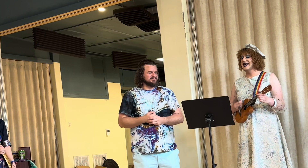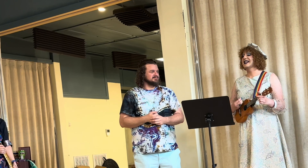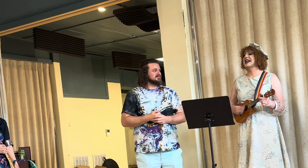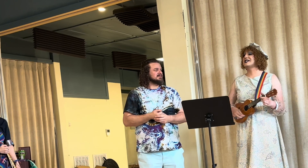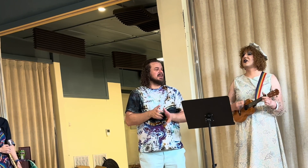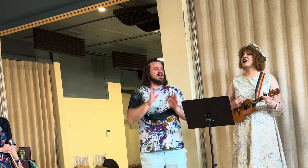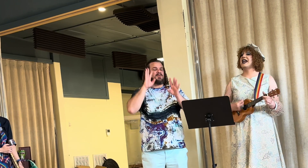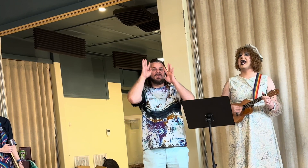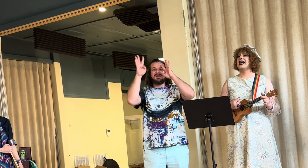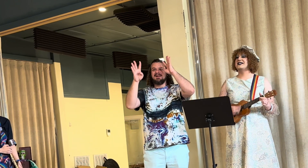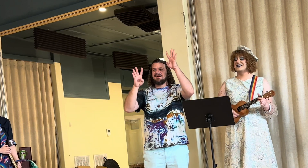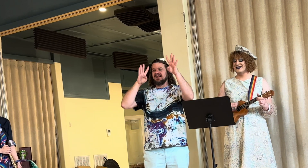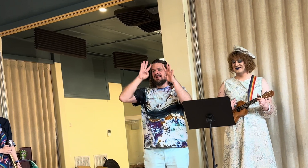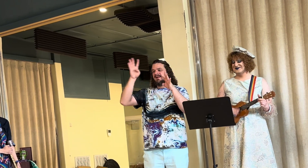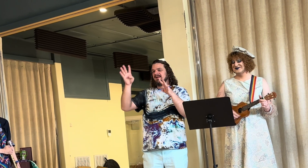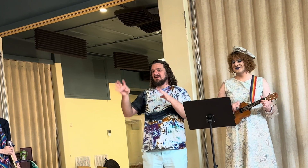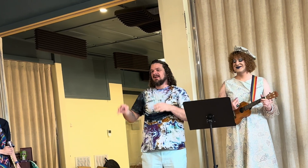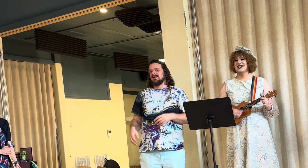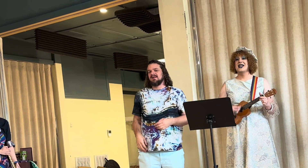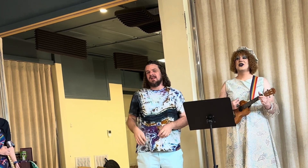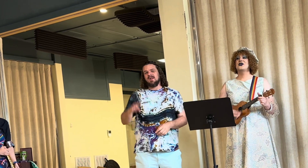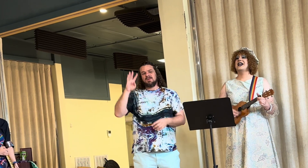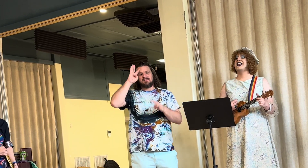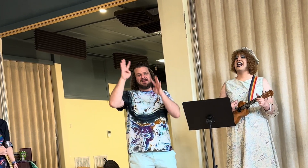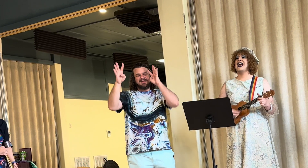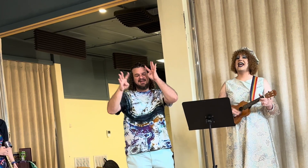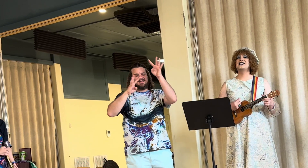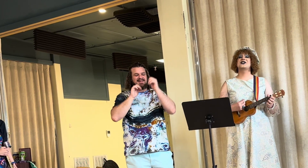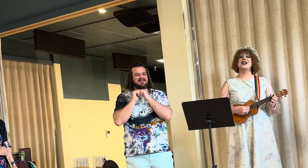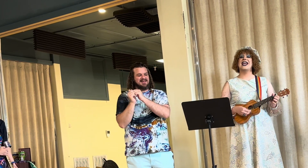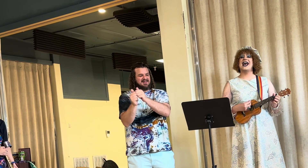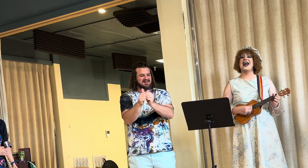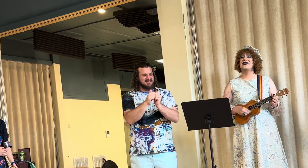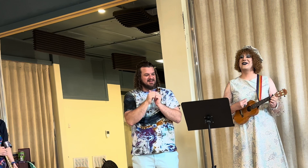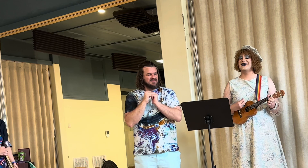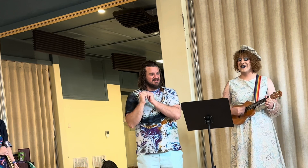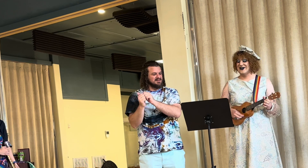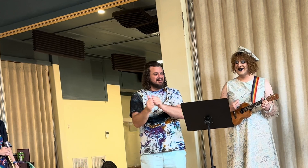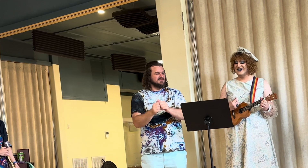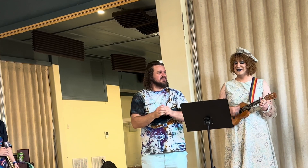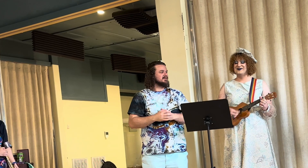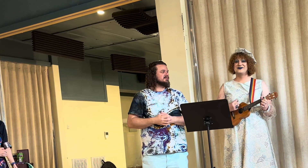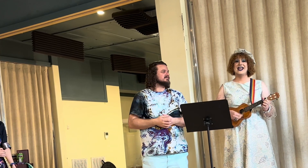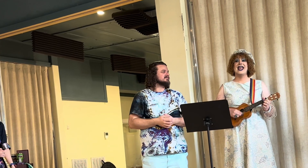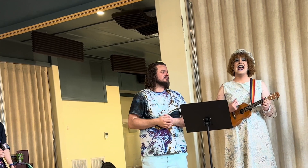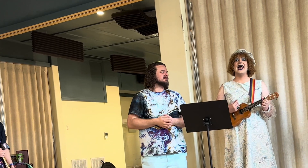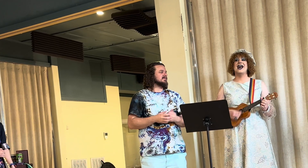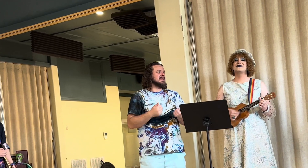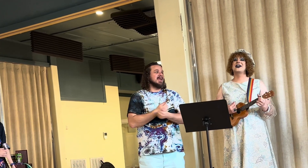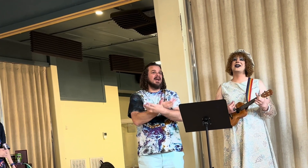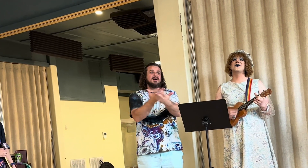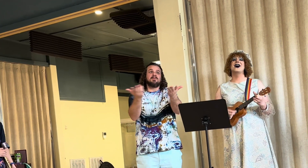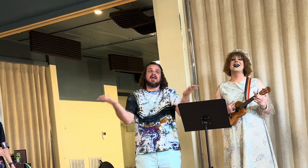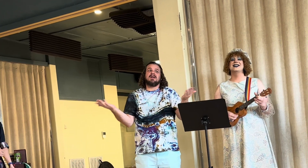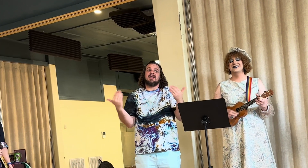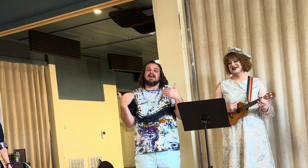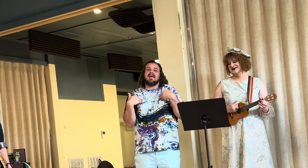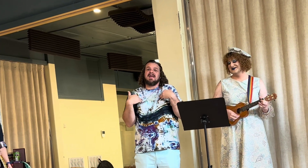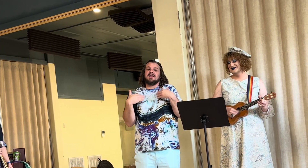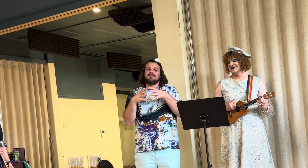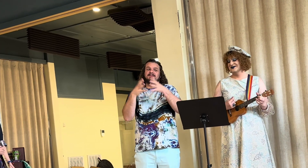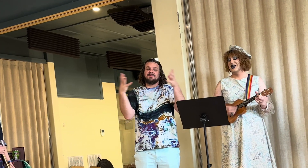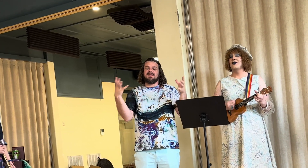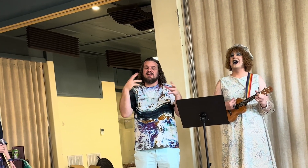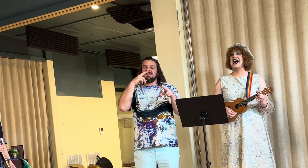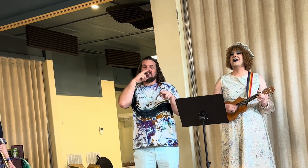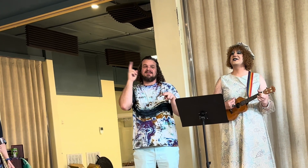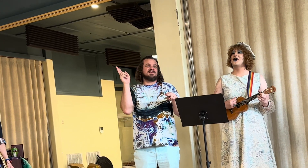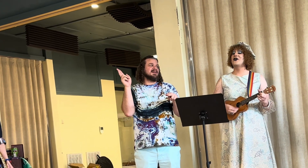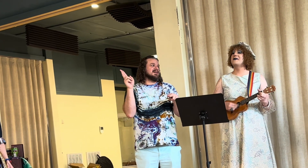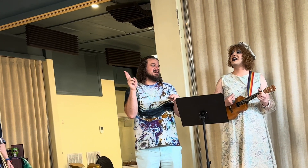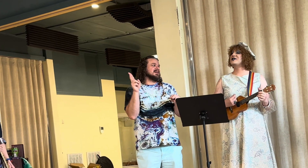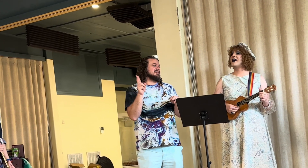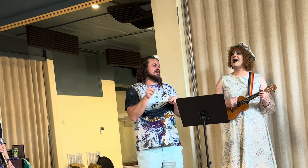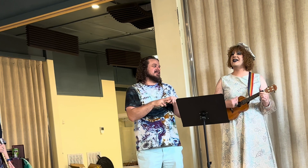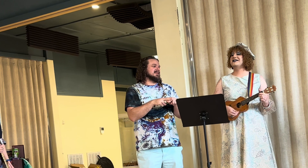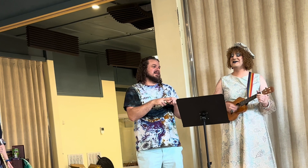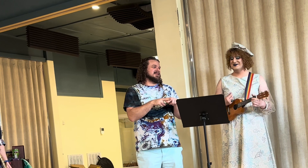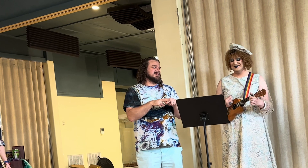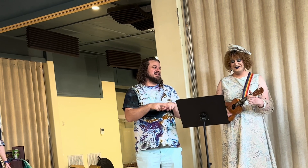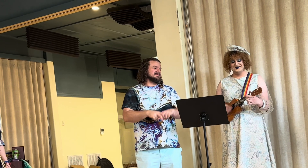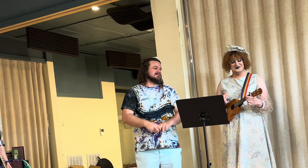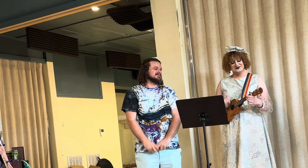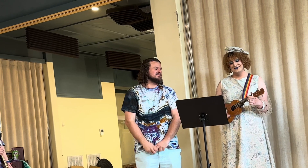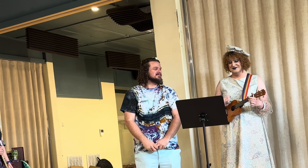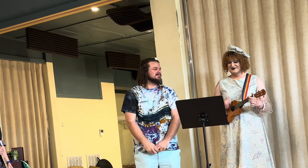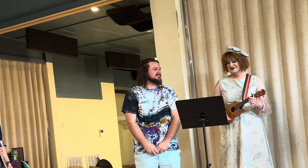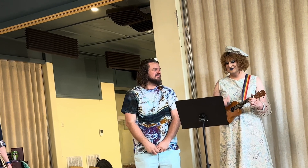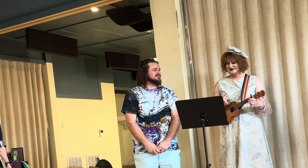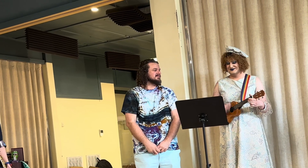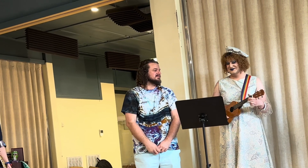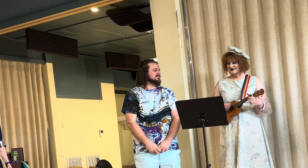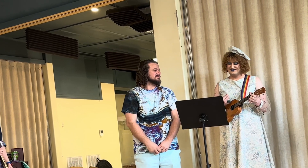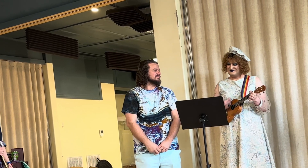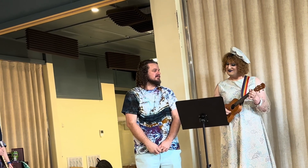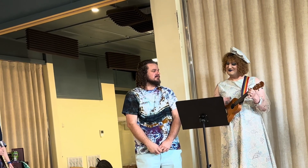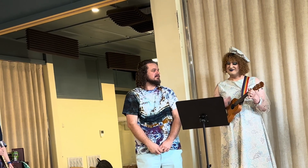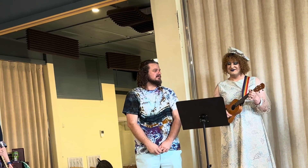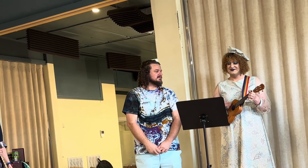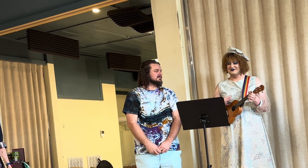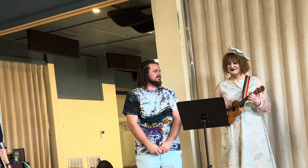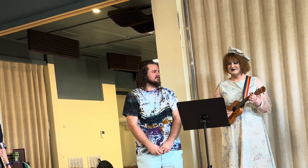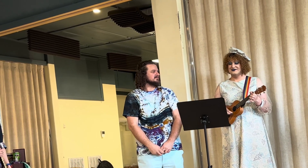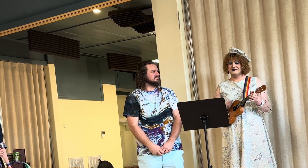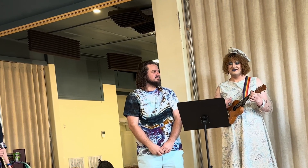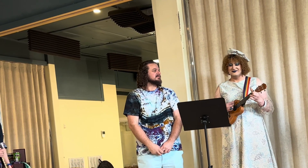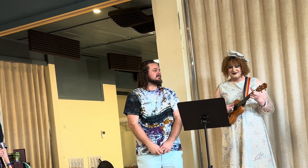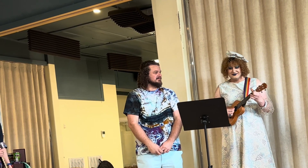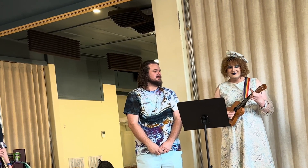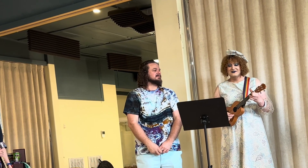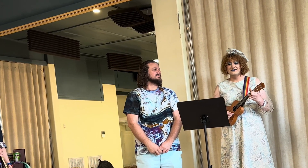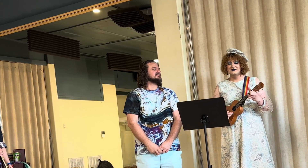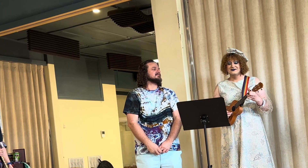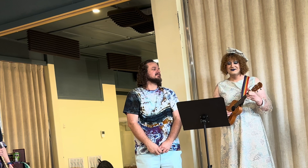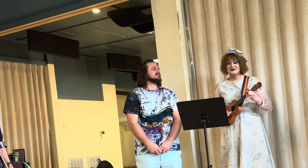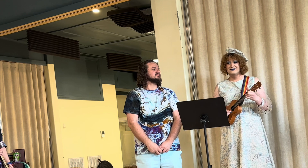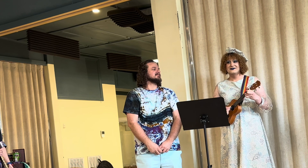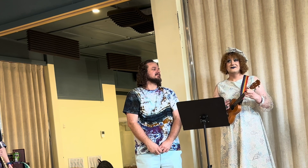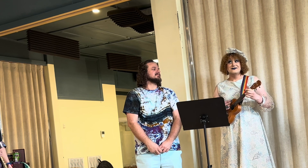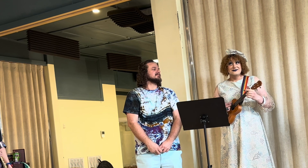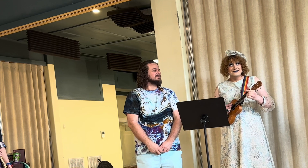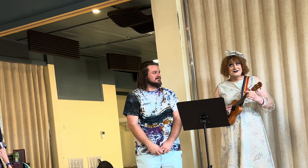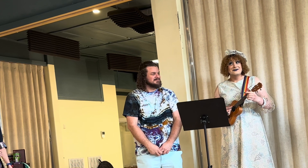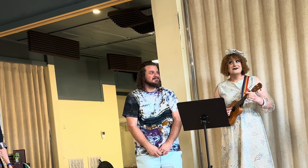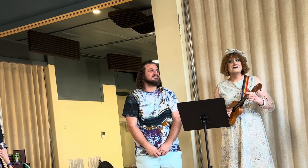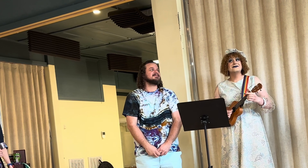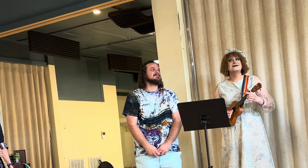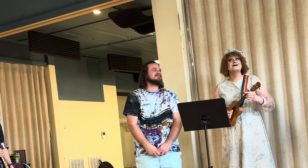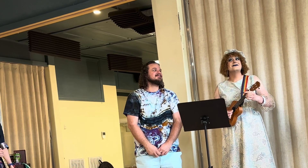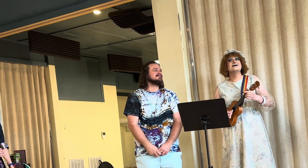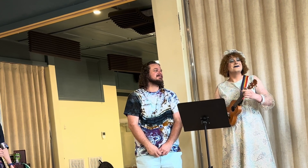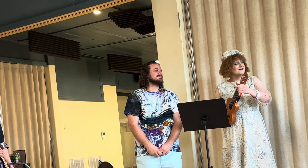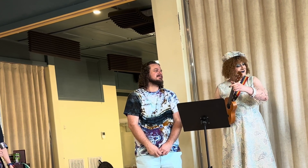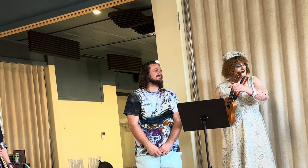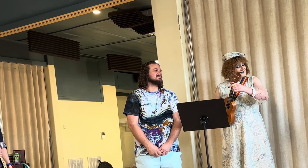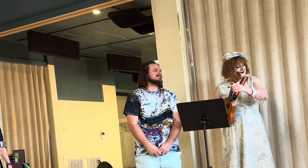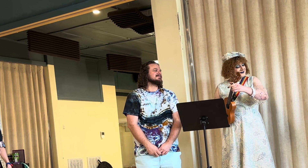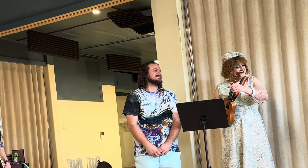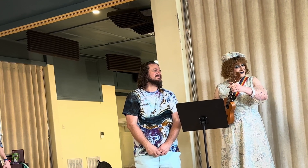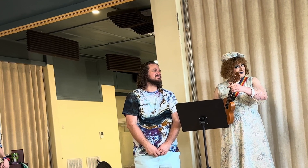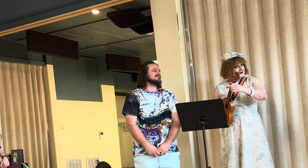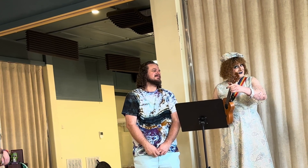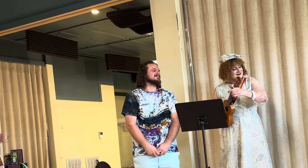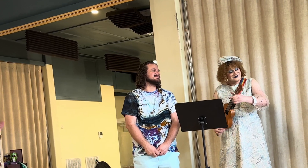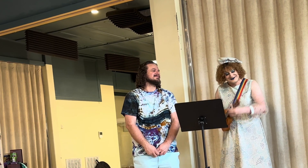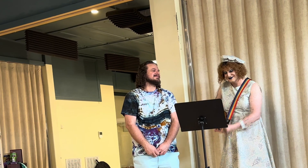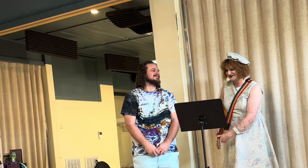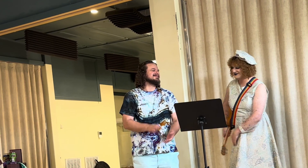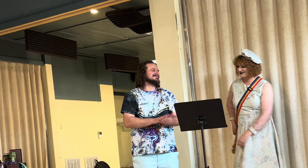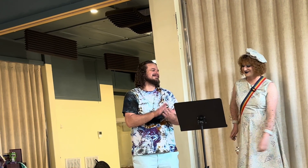Let's create, create together. Everyone, we'll have so much fun. 🎶🎶